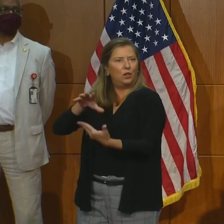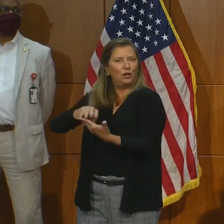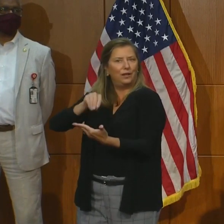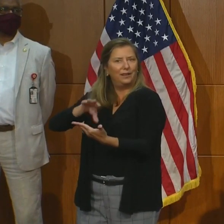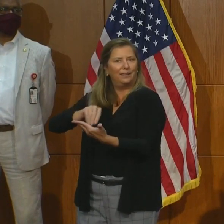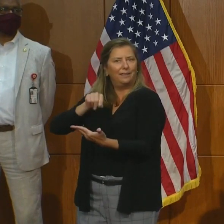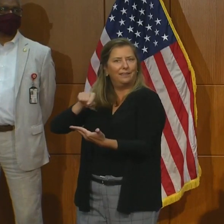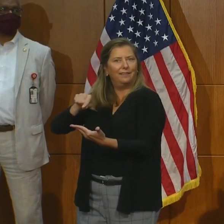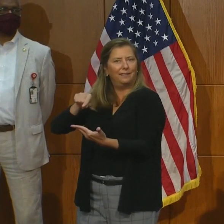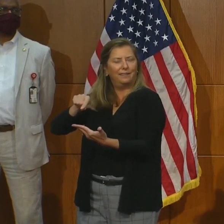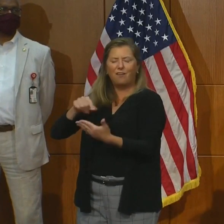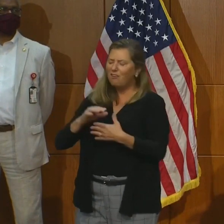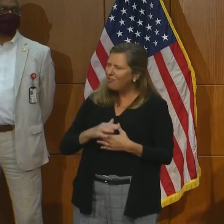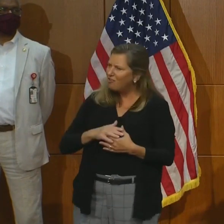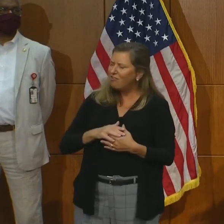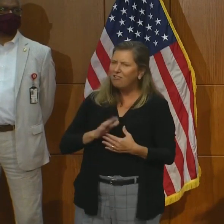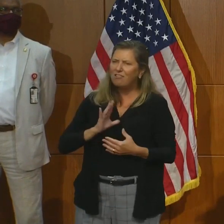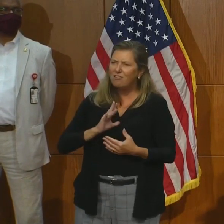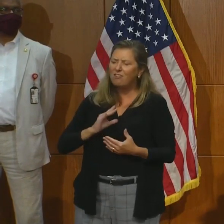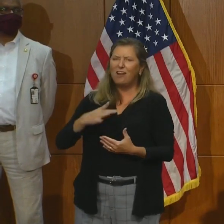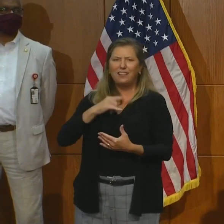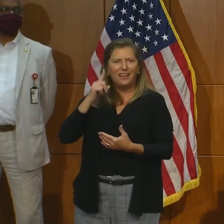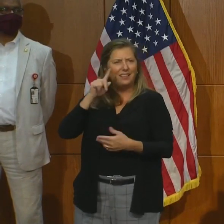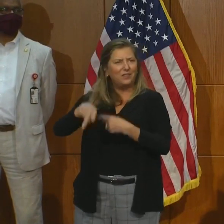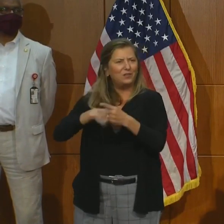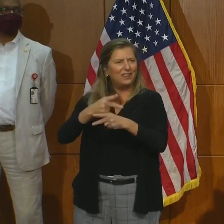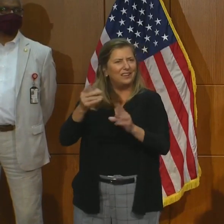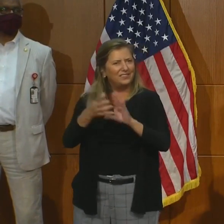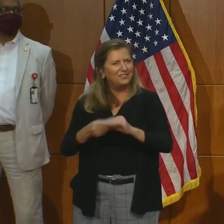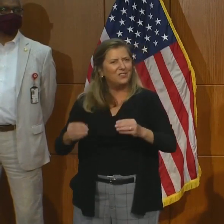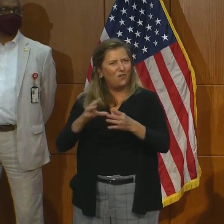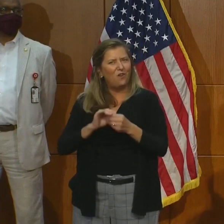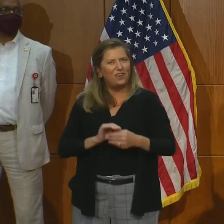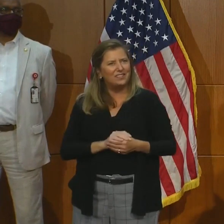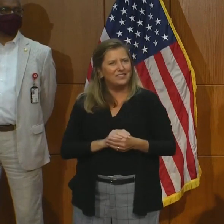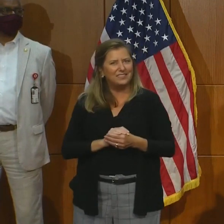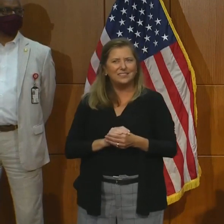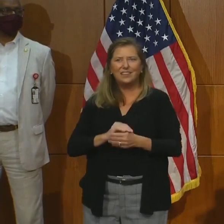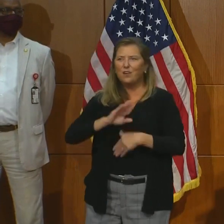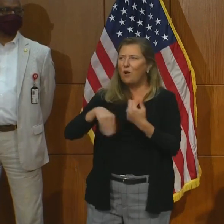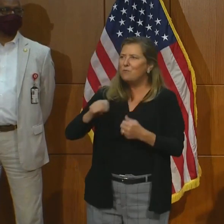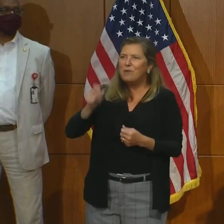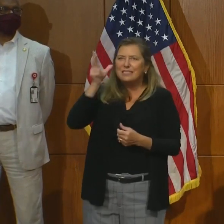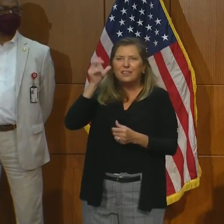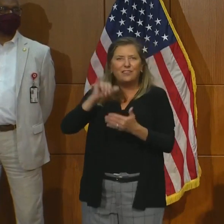IN HER ON A DAILY BASIS TO FIVE YOUNG CHILDREN SO THEY CAN HAVE A SPECIAL PLACE TO VIRTUAL